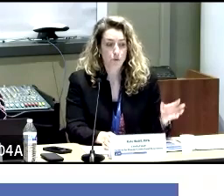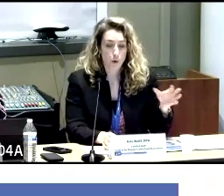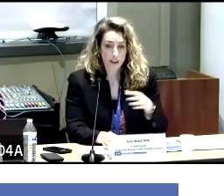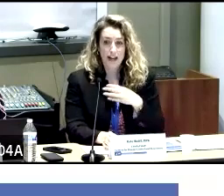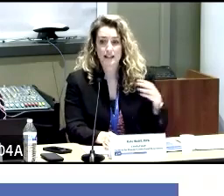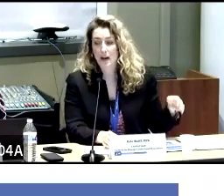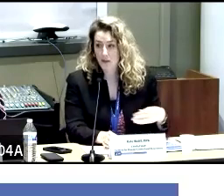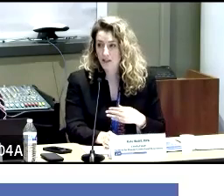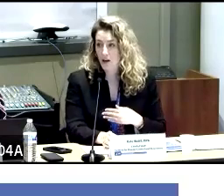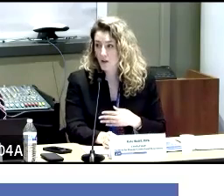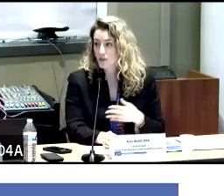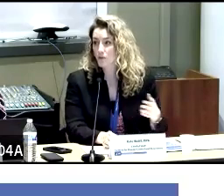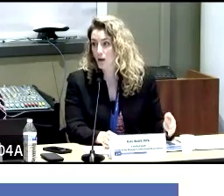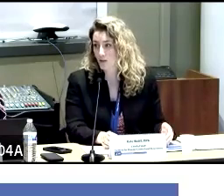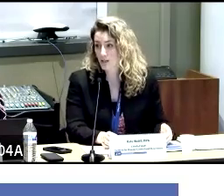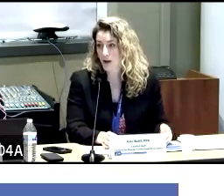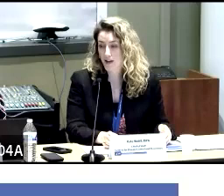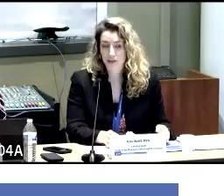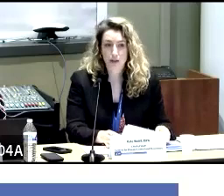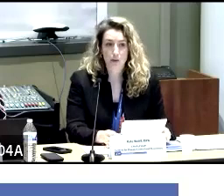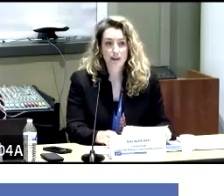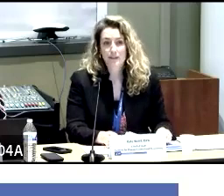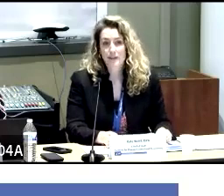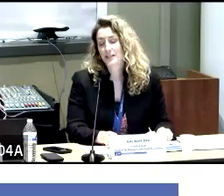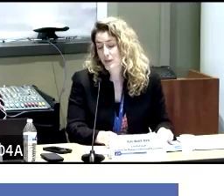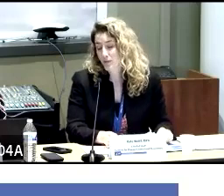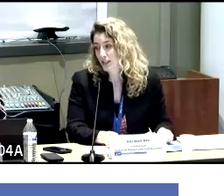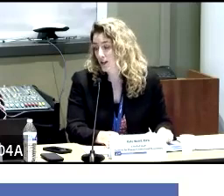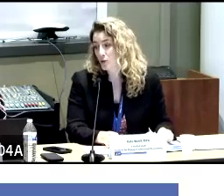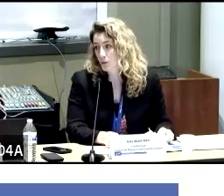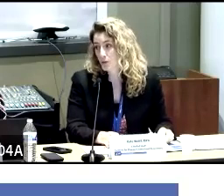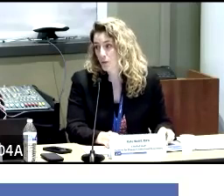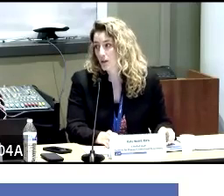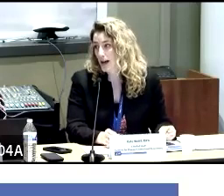to organize ourselves for a response. So this is really a cool tool.